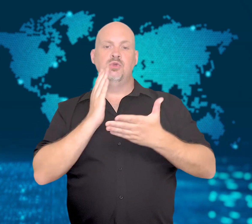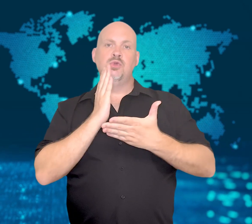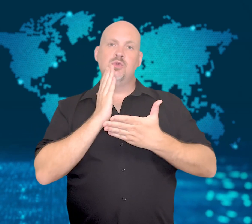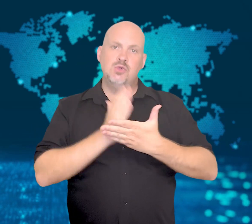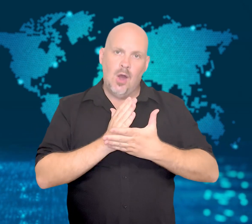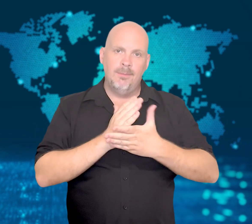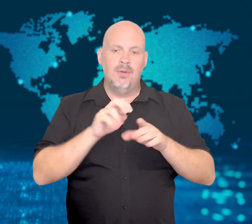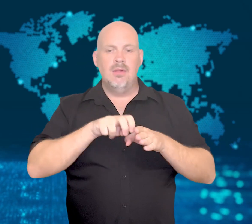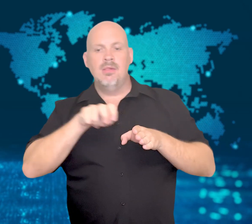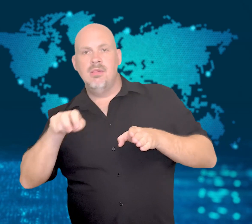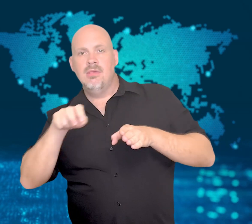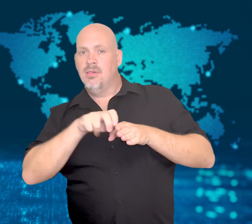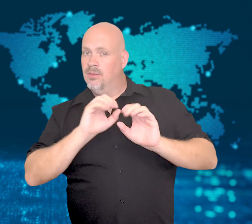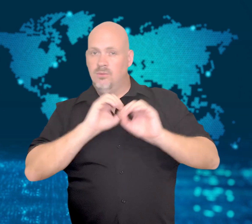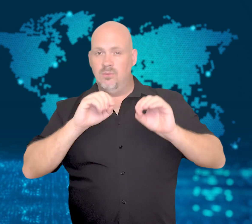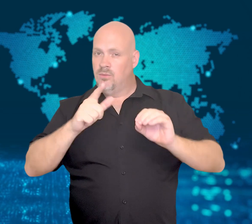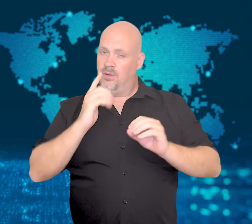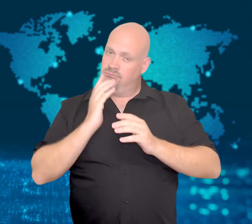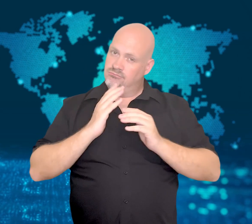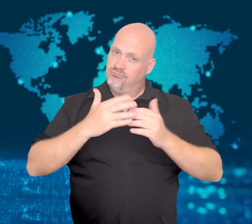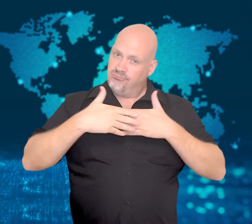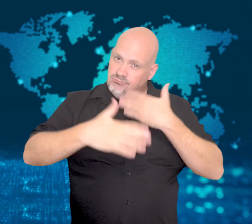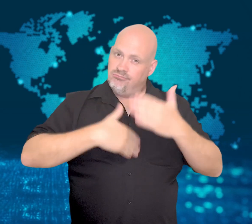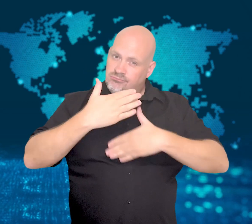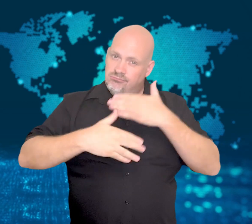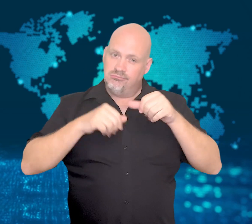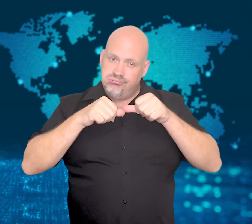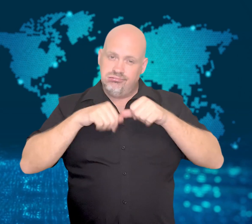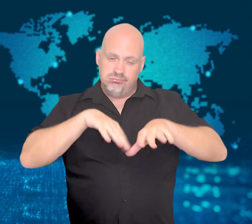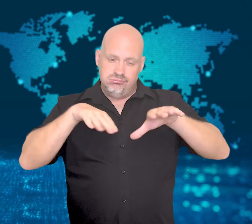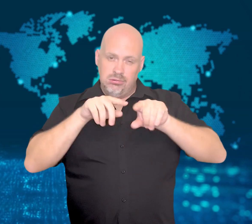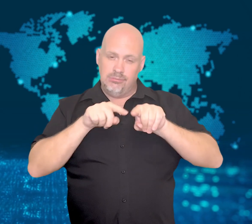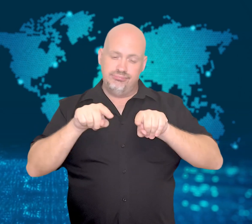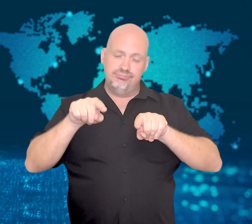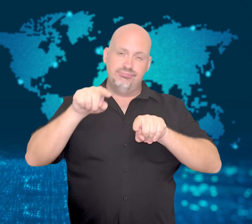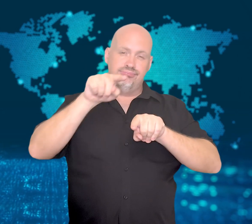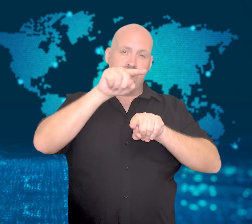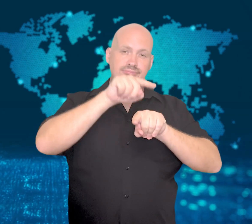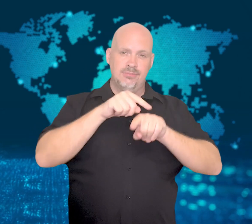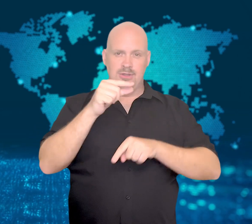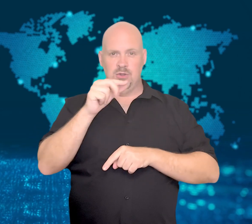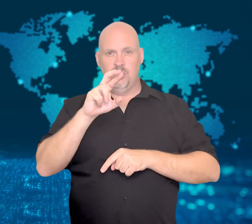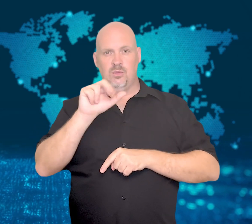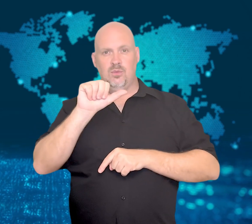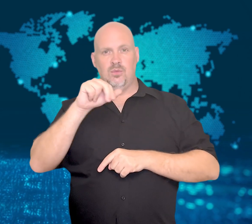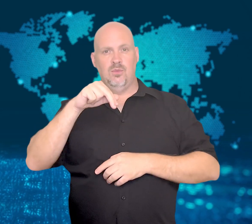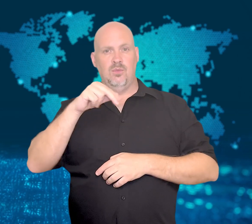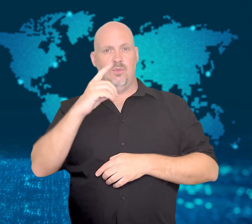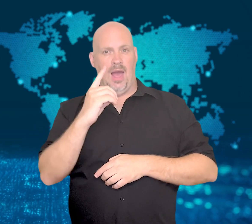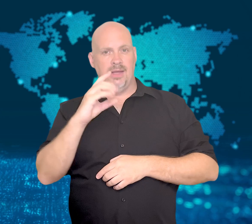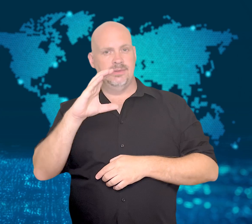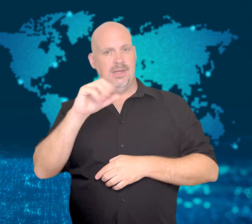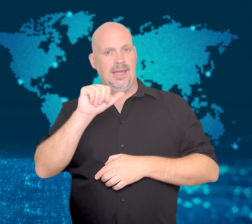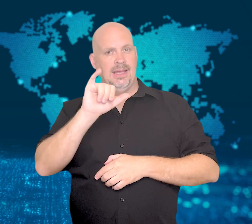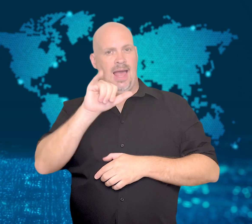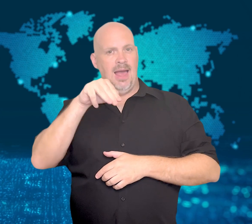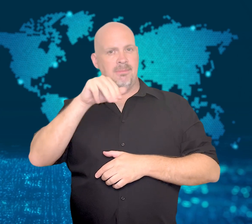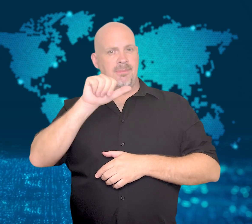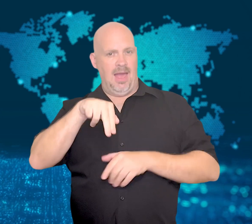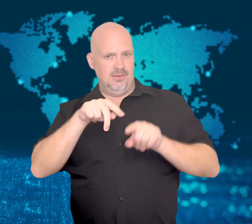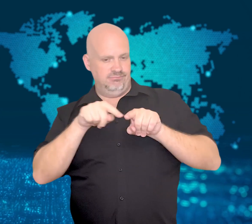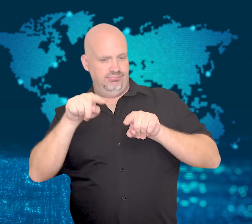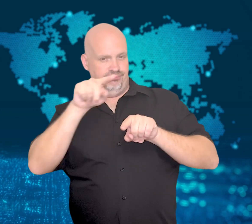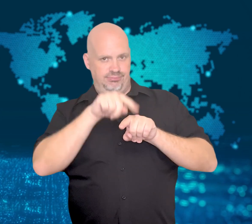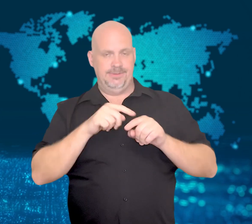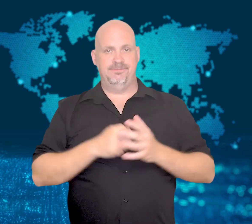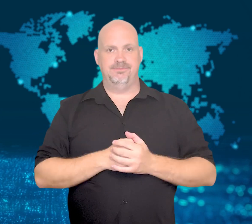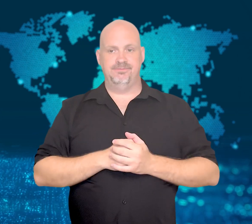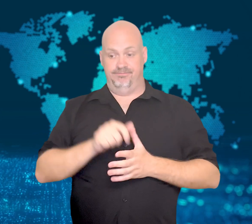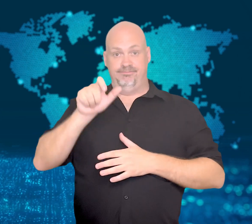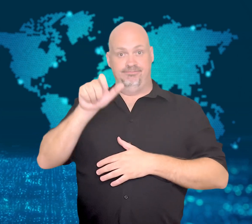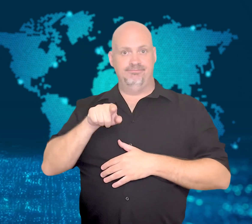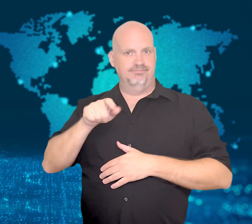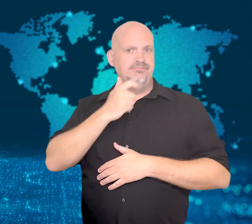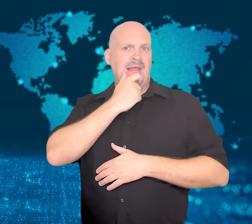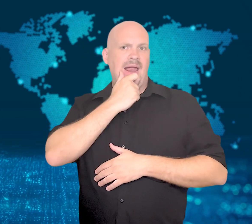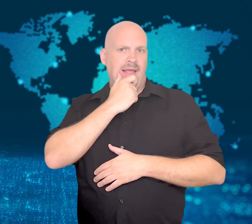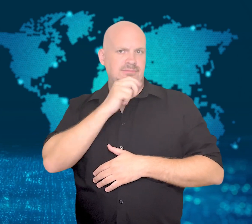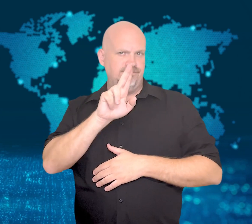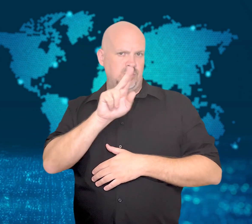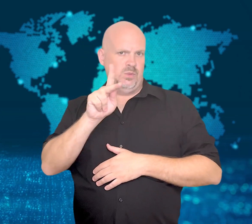The British swimmer was able to walk from the sea without assistance when he arrived ashore from his swim,